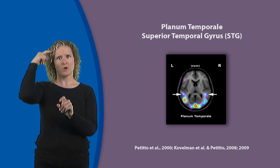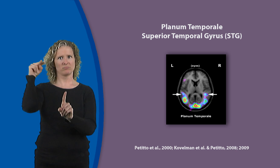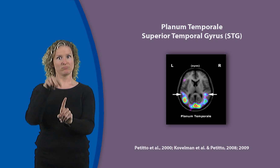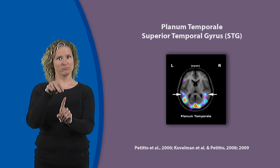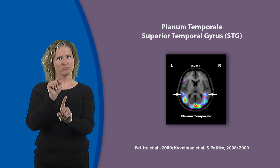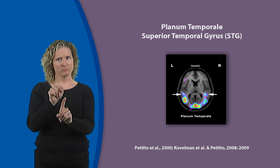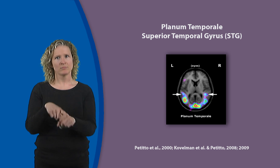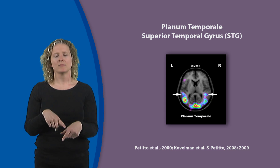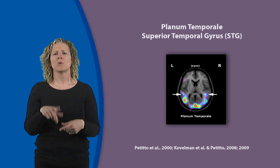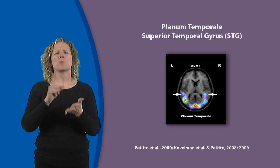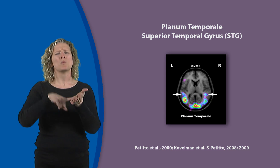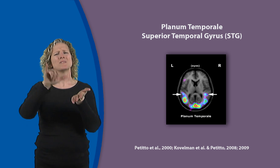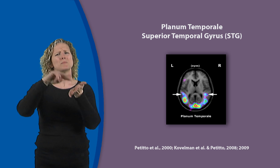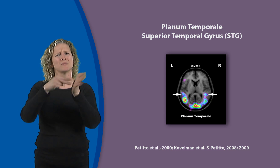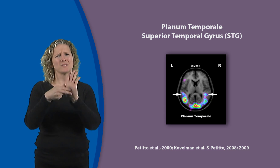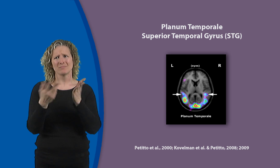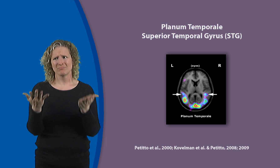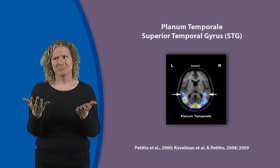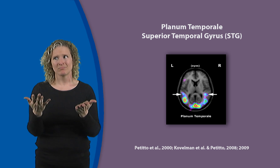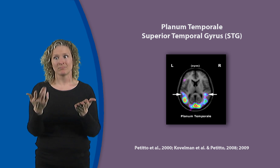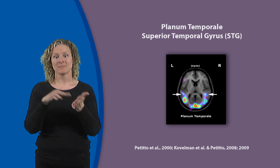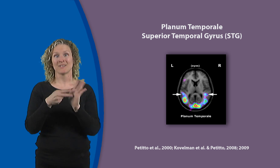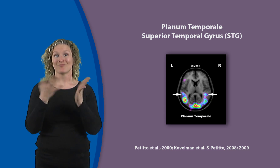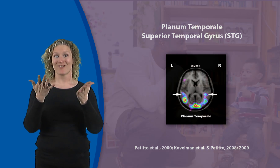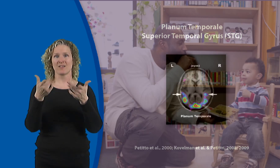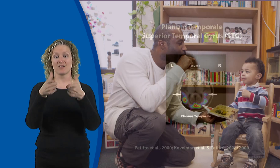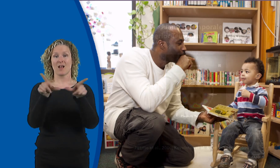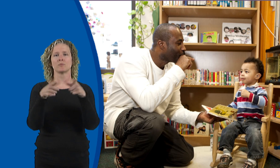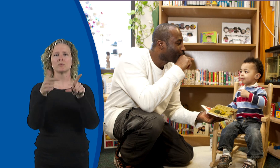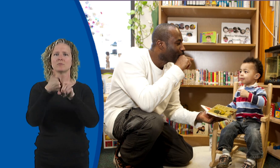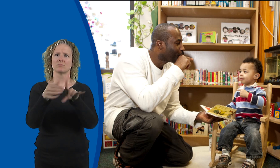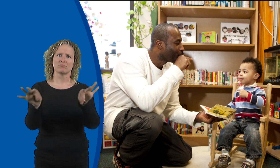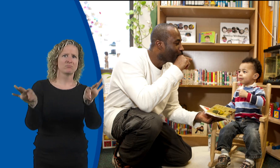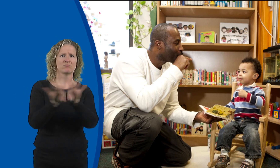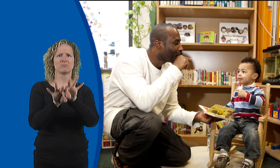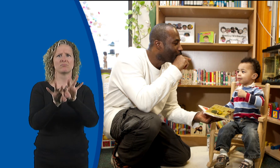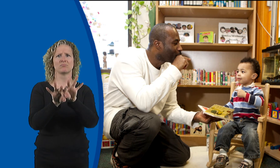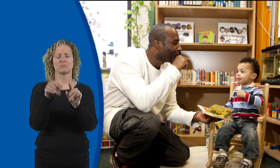as it does to sign language. That means there is no difference,